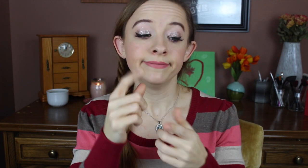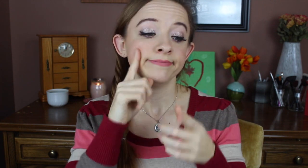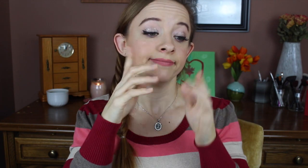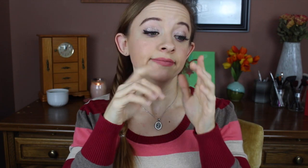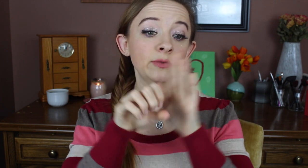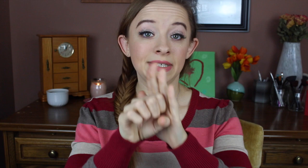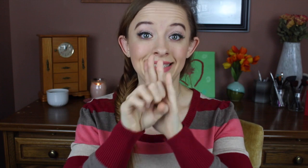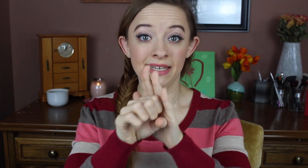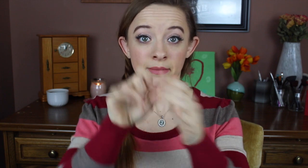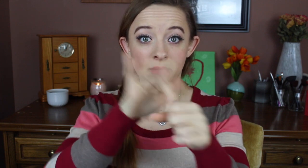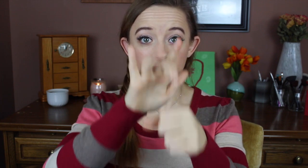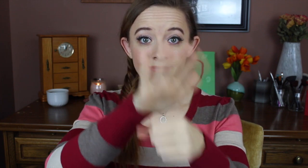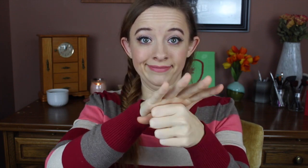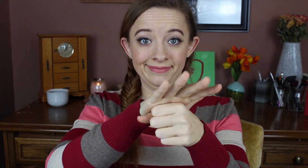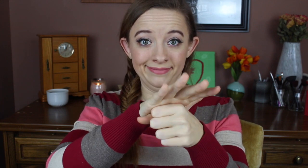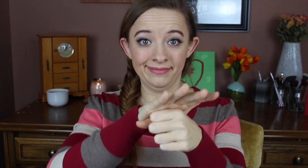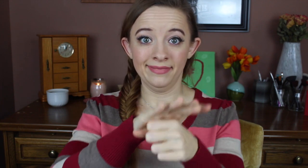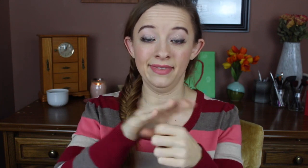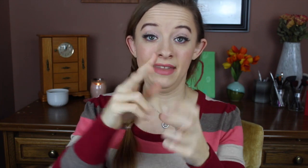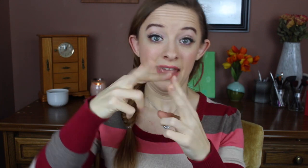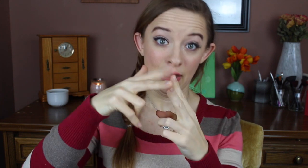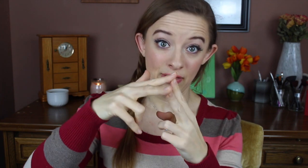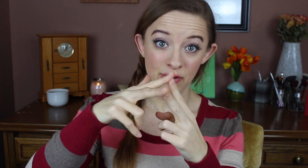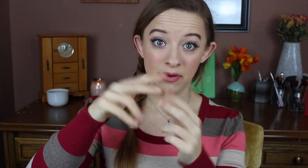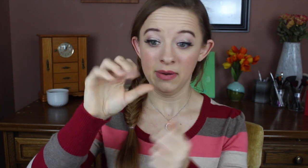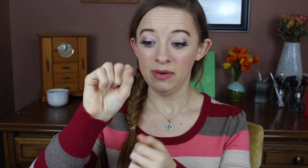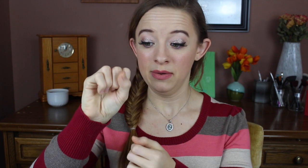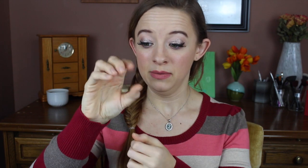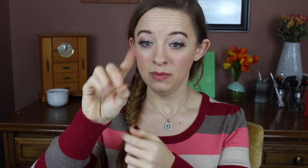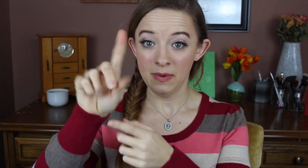there's a different word use or like for example, there's